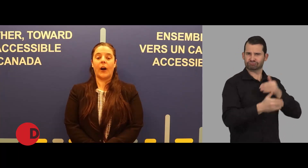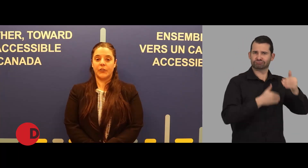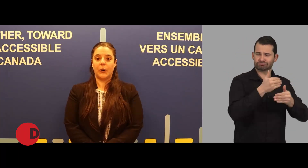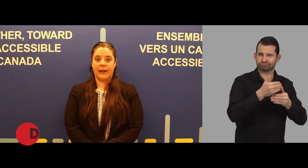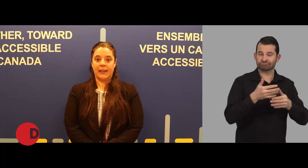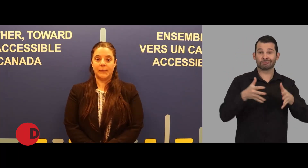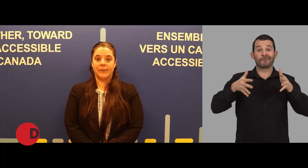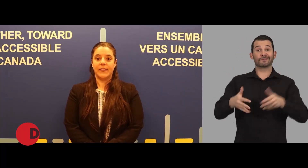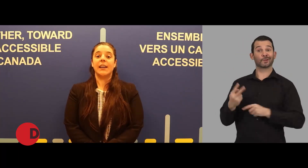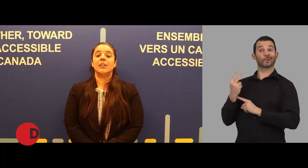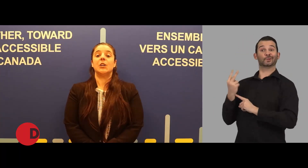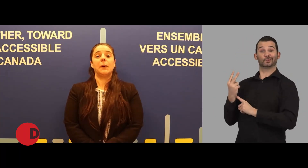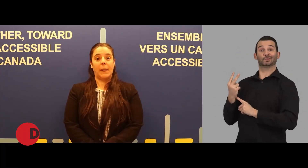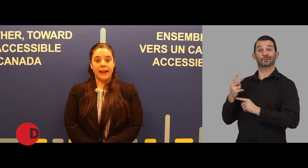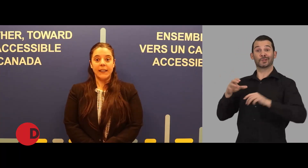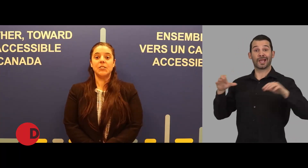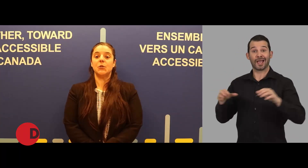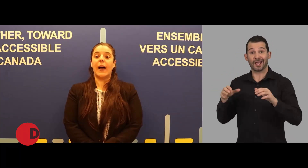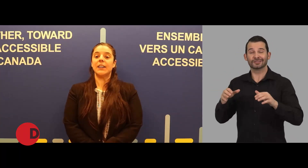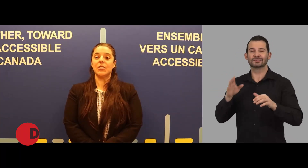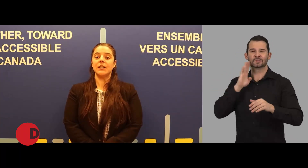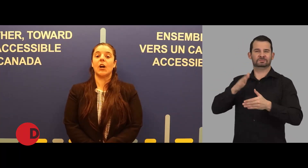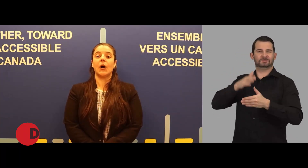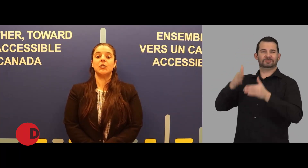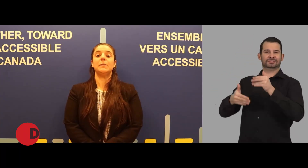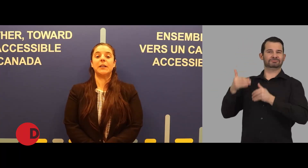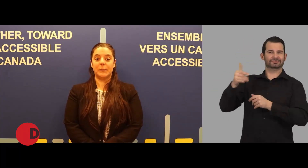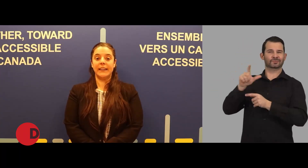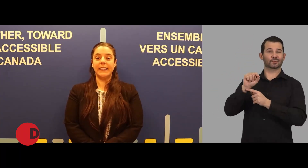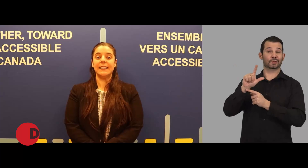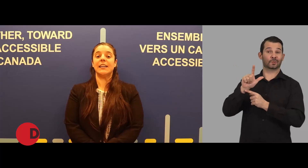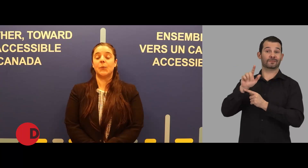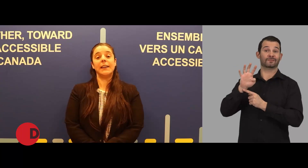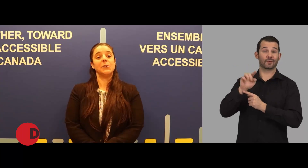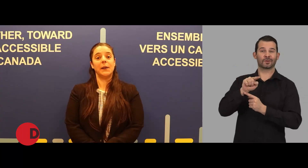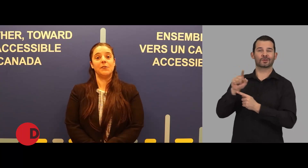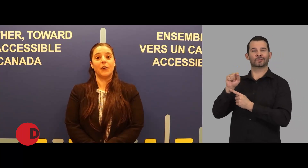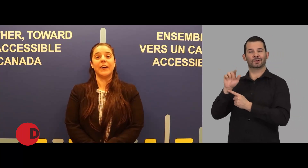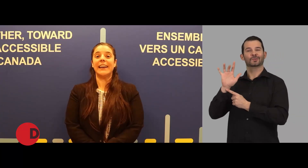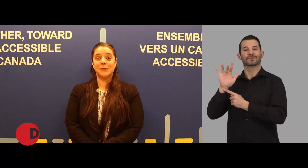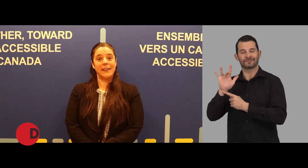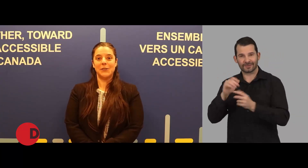The remaining 2 actions are to be completed in 2024 and 2025.